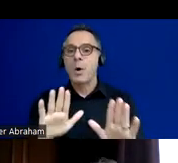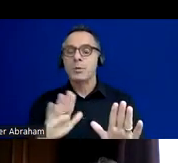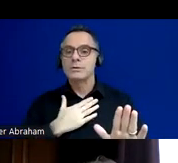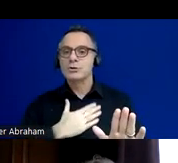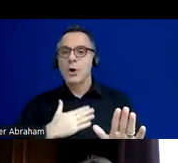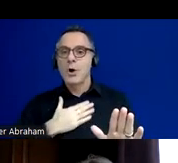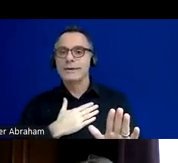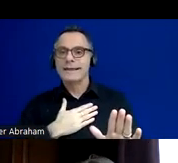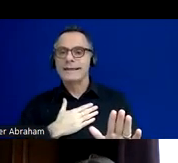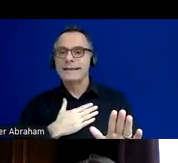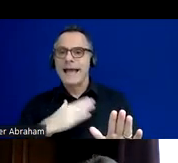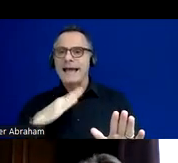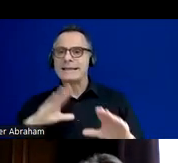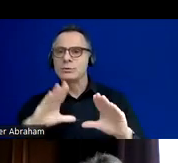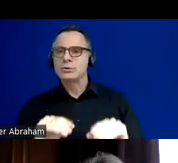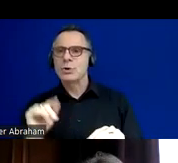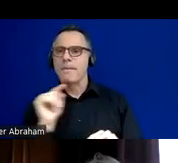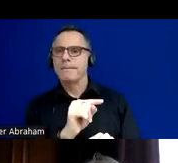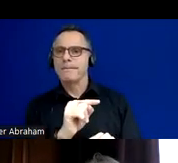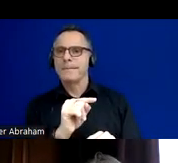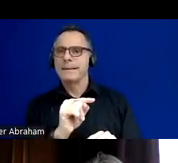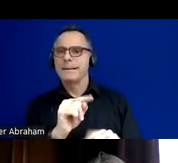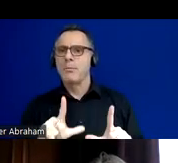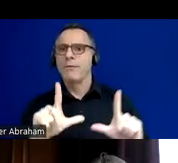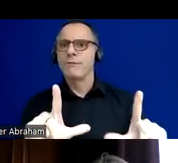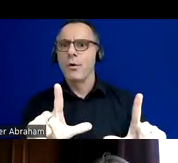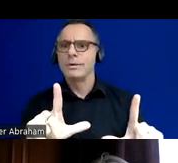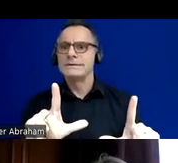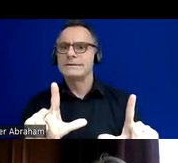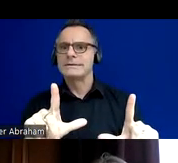there a way I can stop that happening, it's not meant to be moving on automatically...